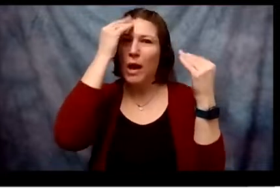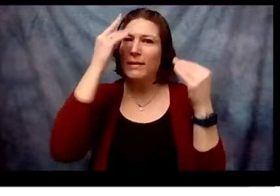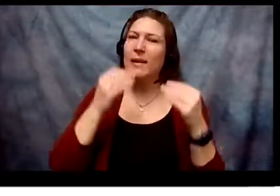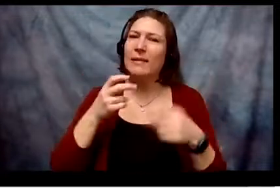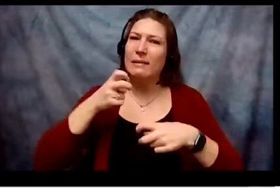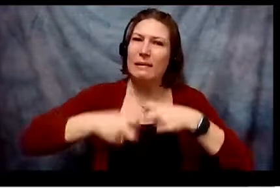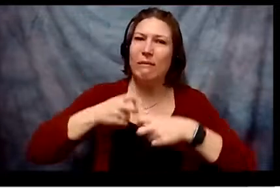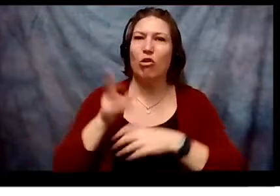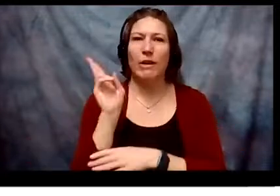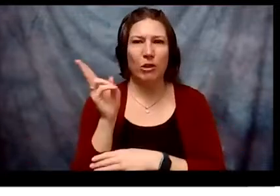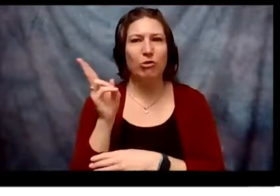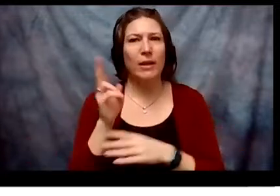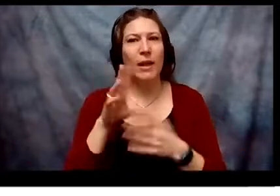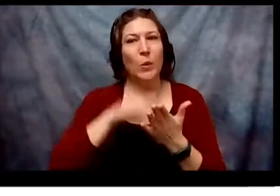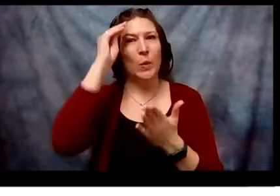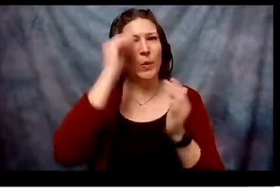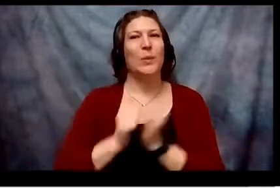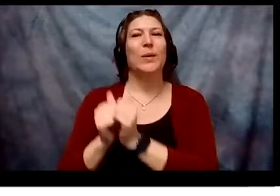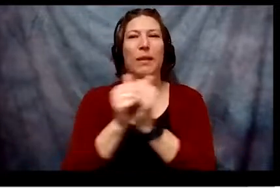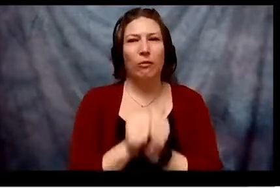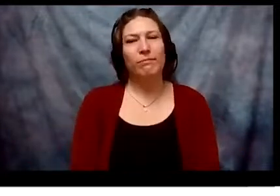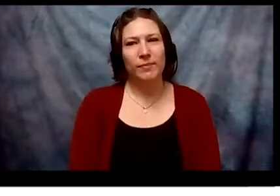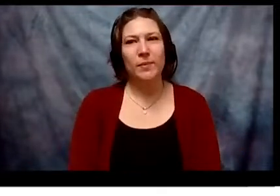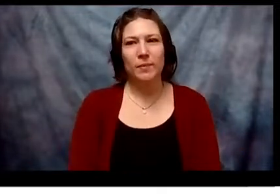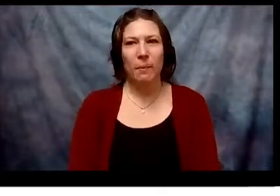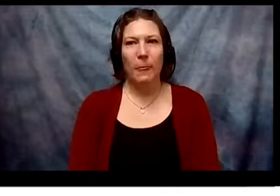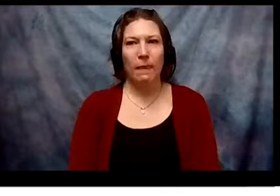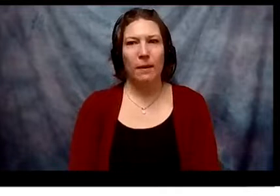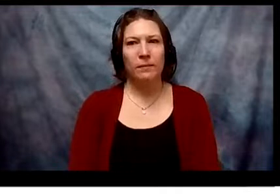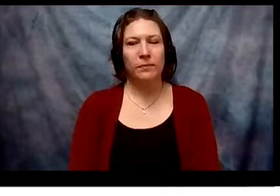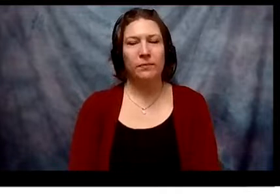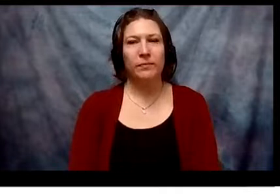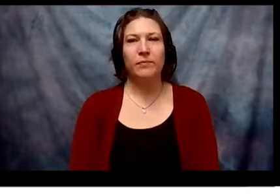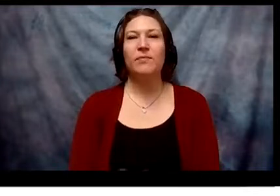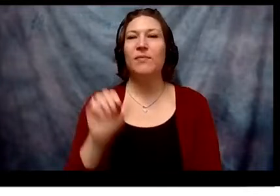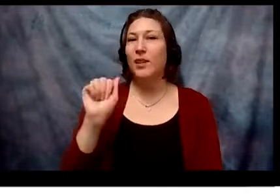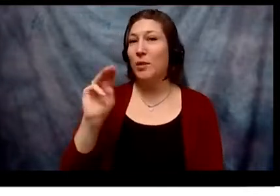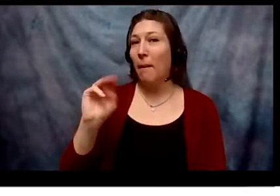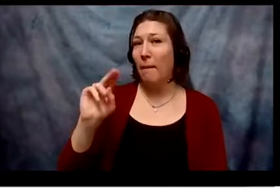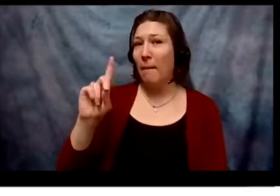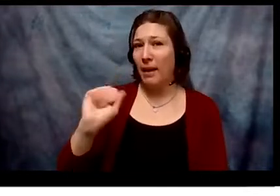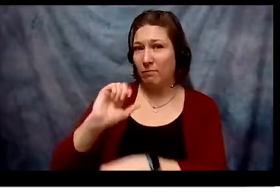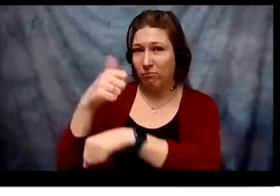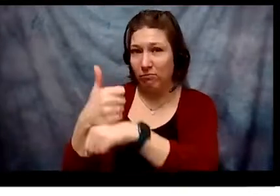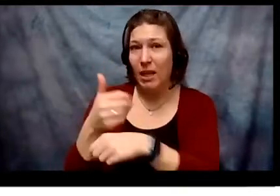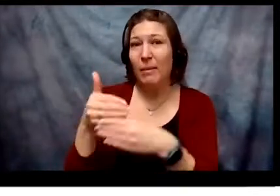as a learning community. But as Amanda gets us ready for the breakout this time,